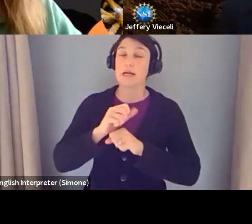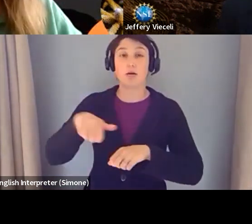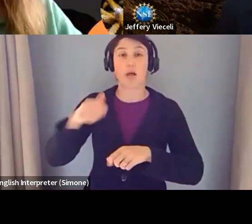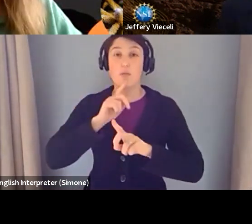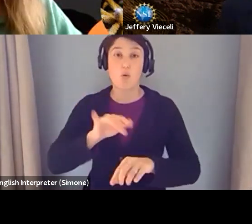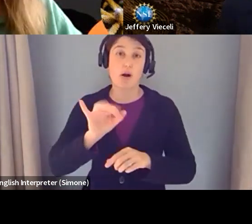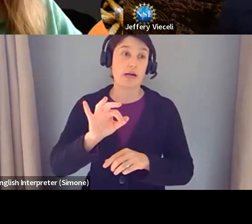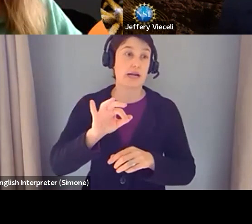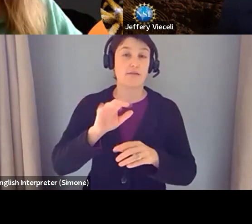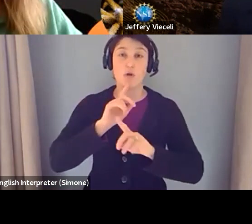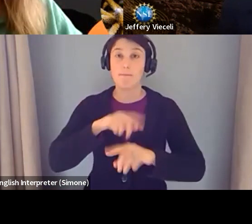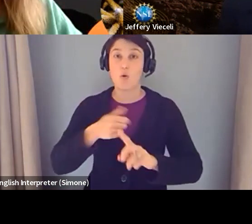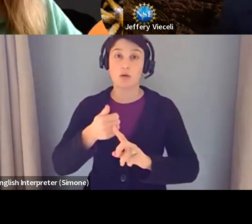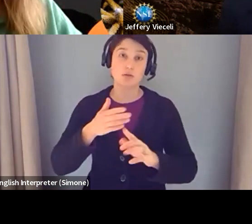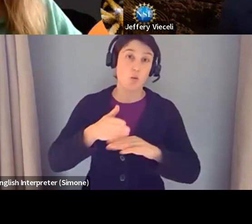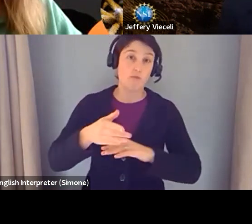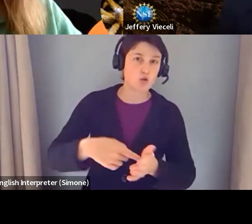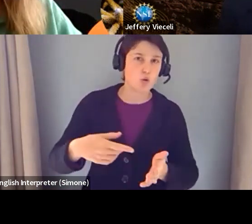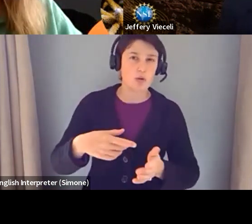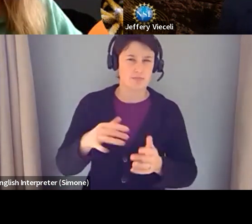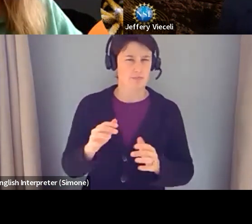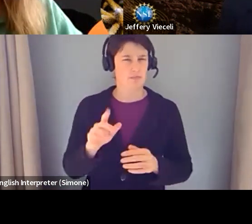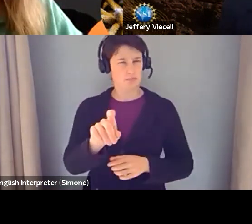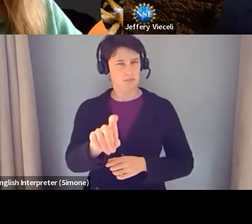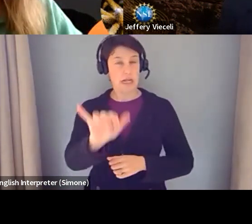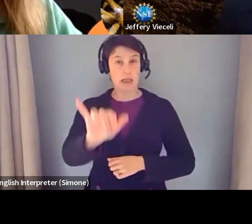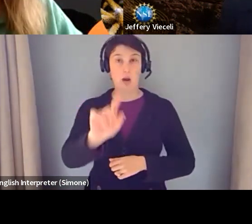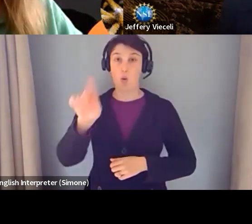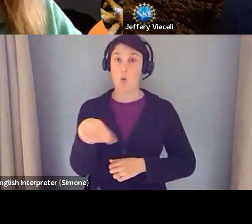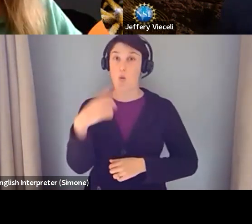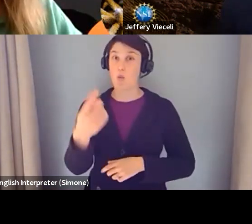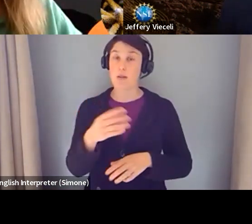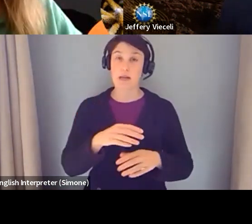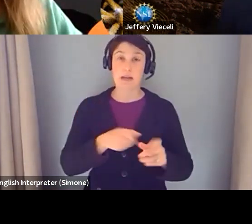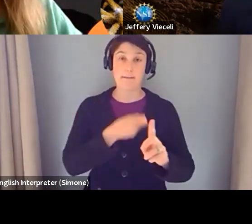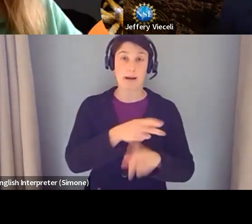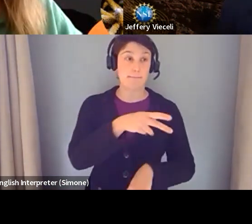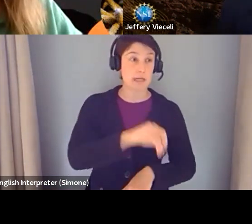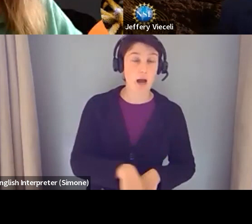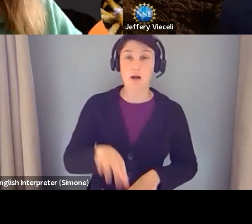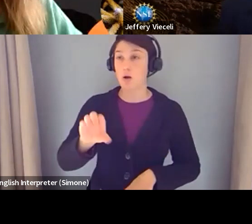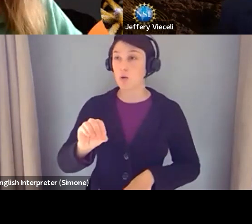Does that only affect the PI or the co-PIs on that project, or does it impact everyone,